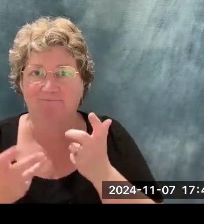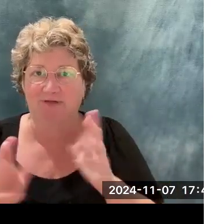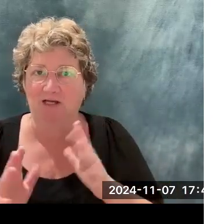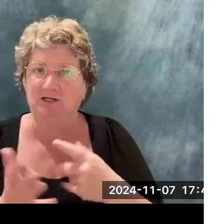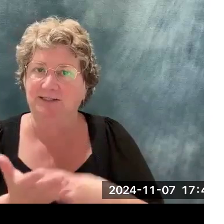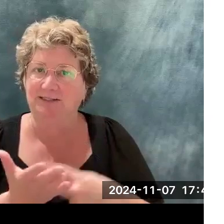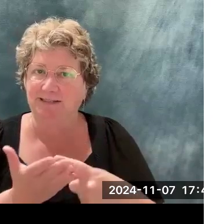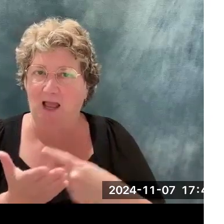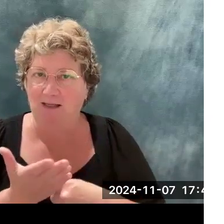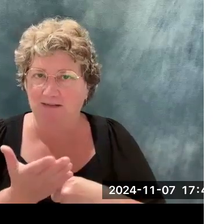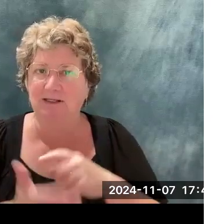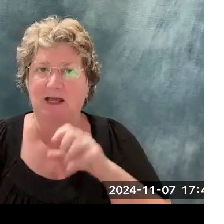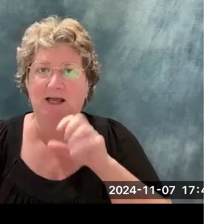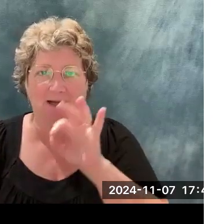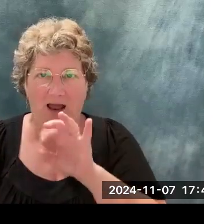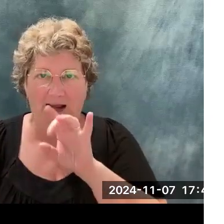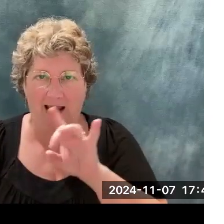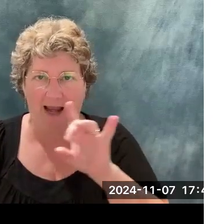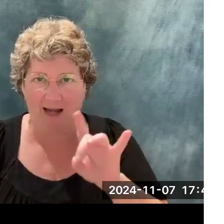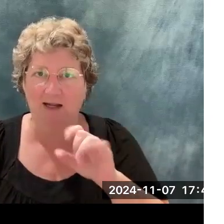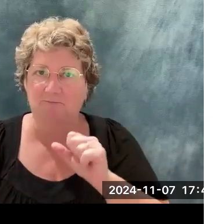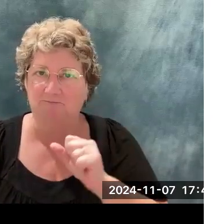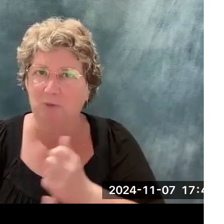point and a no-wrong door for people in distress.